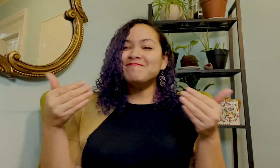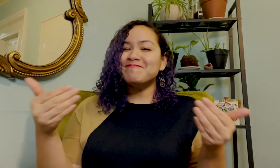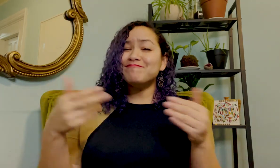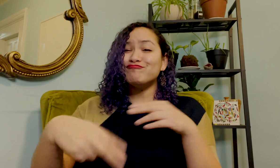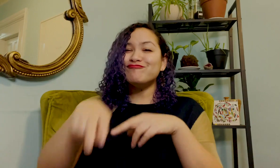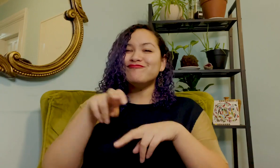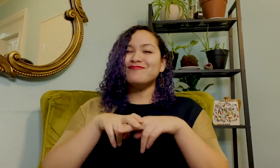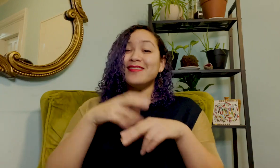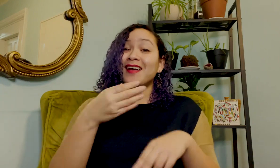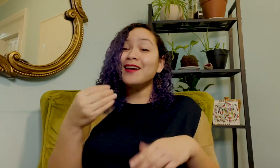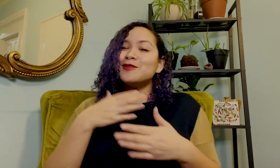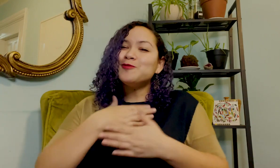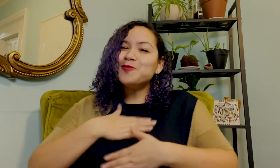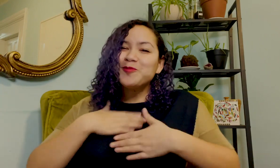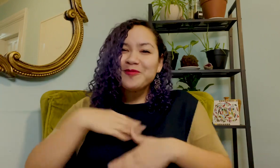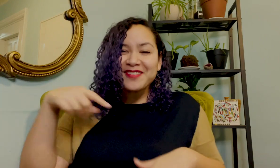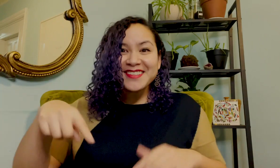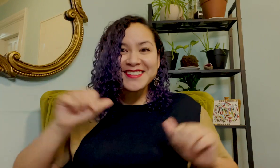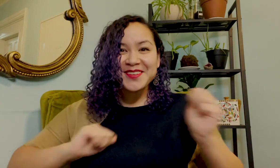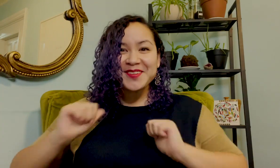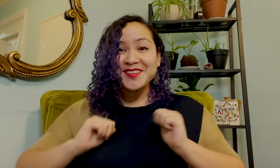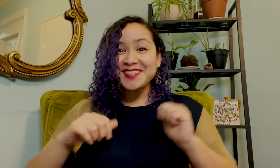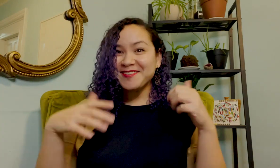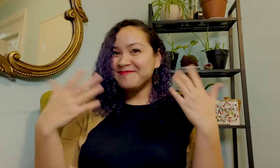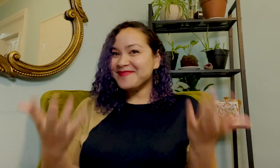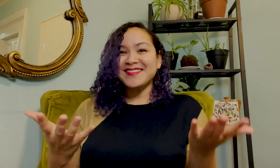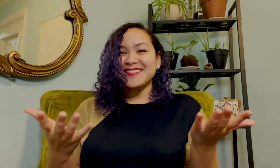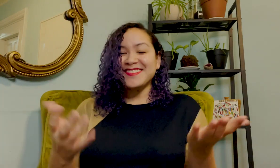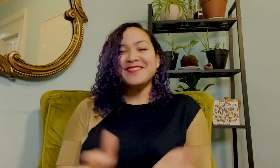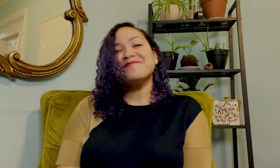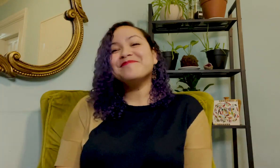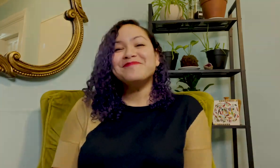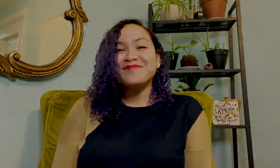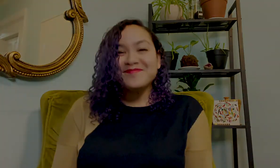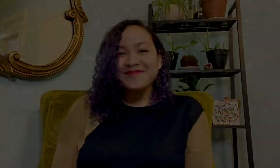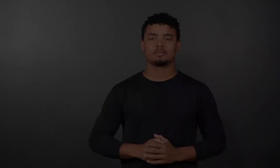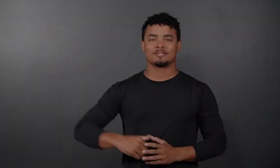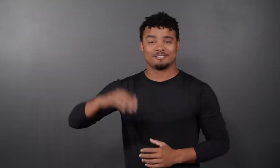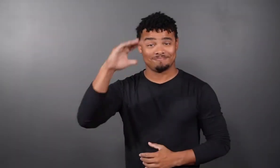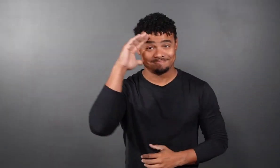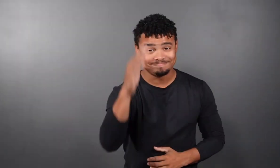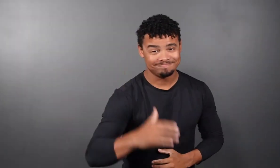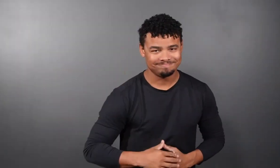Now, sit back and enjoy the show! Hello!